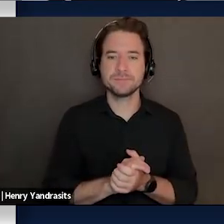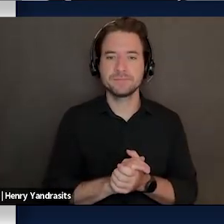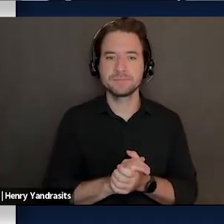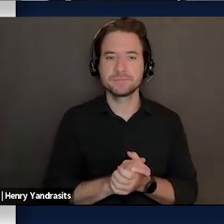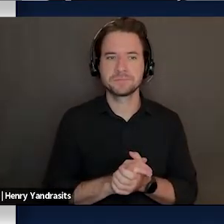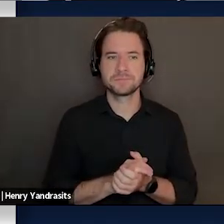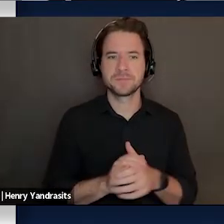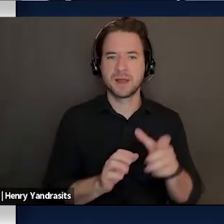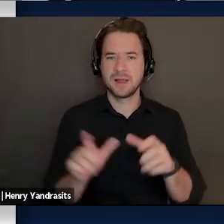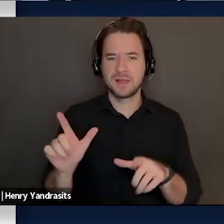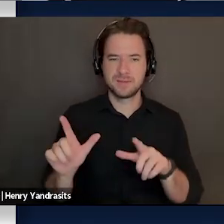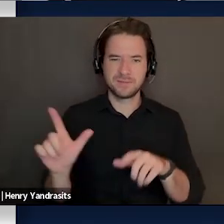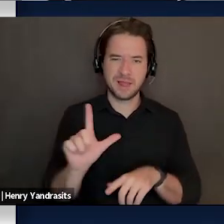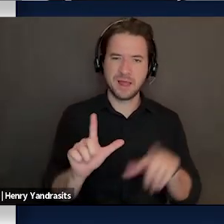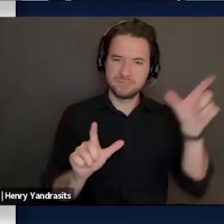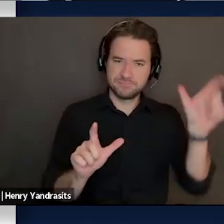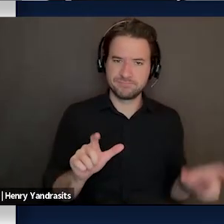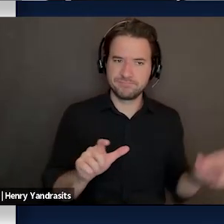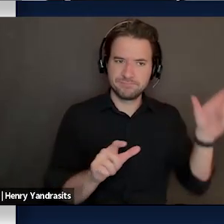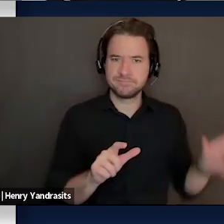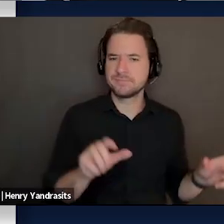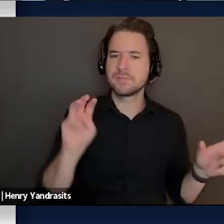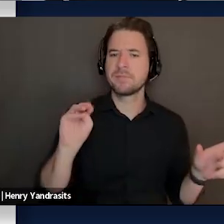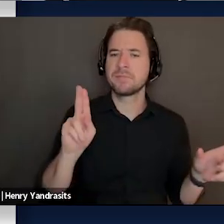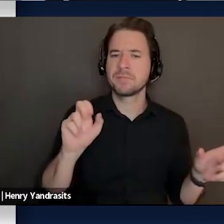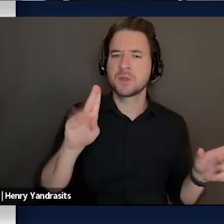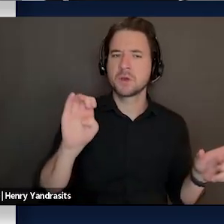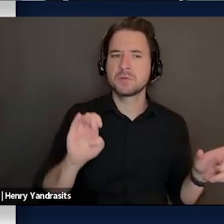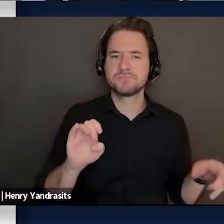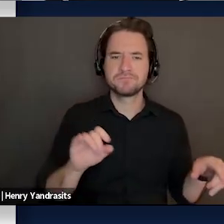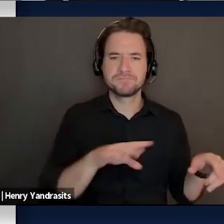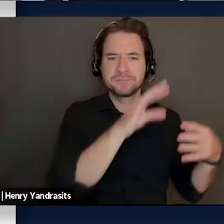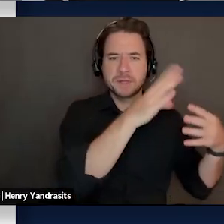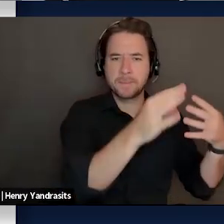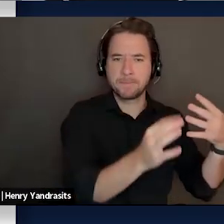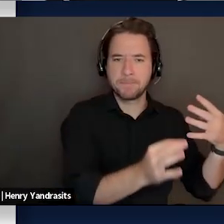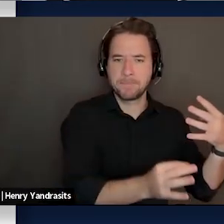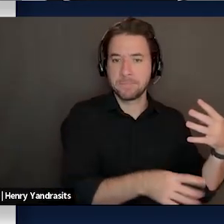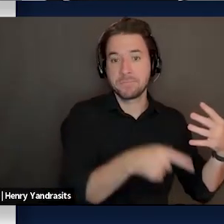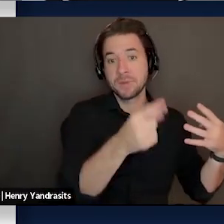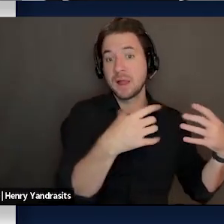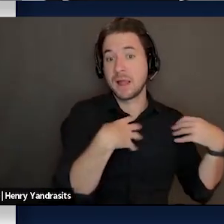On the left-hand side of the page, there's a menu panel where users can select health measures.